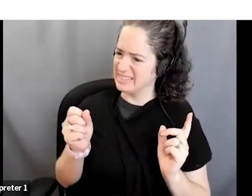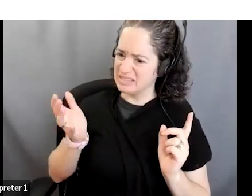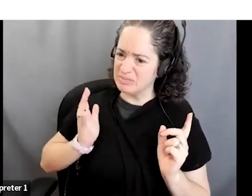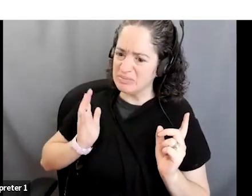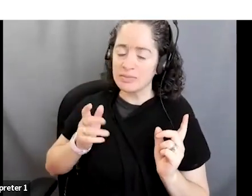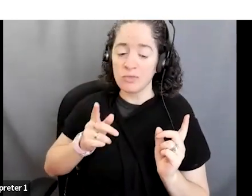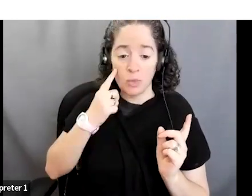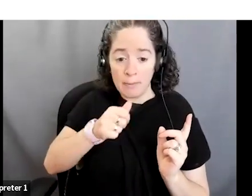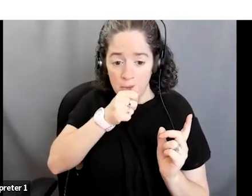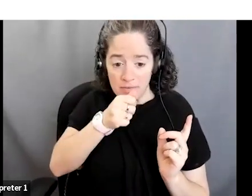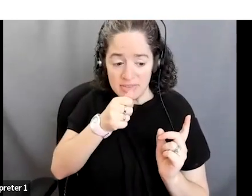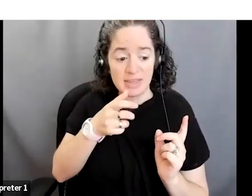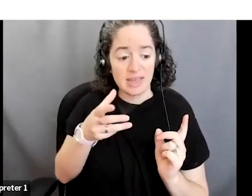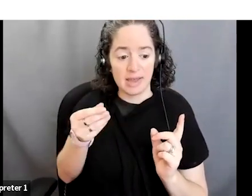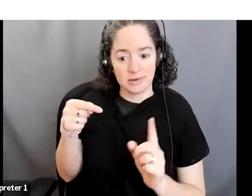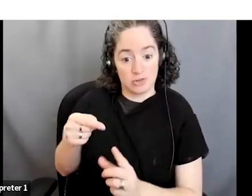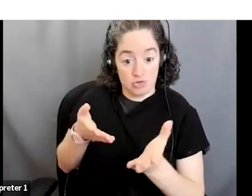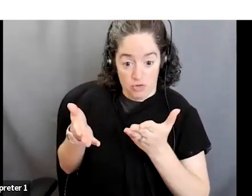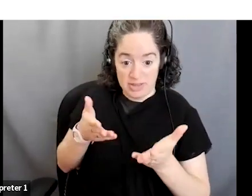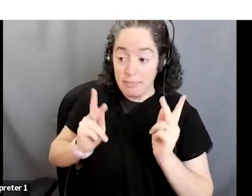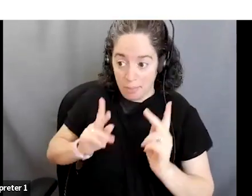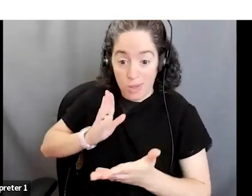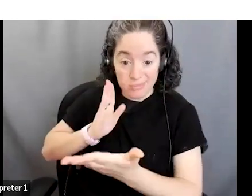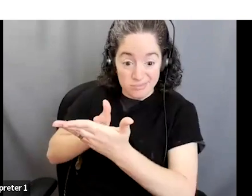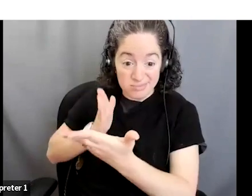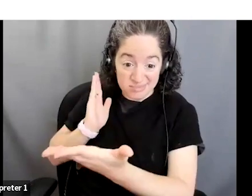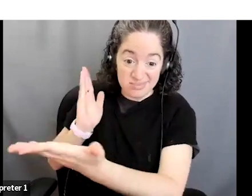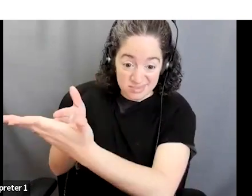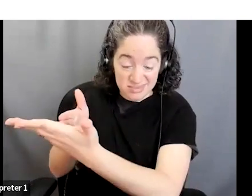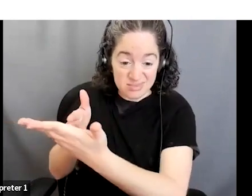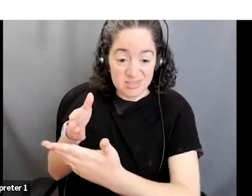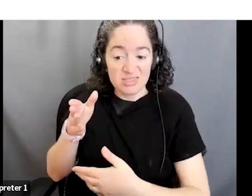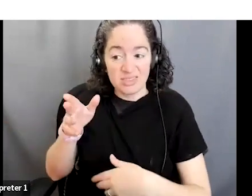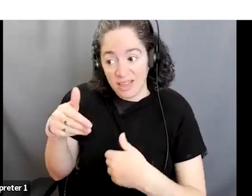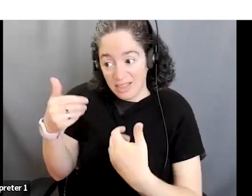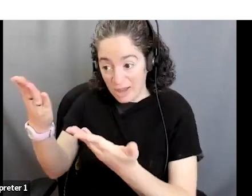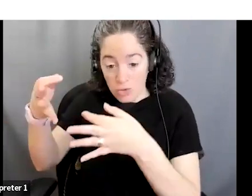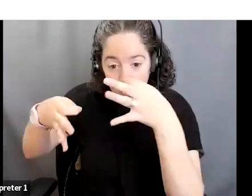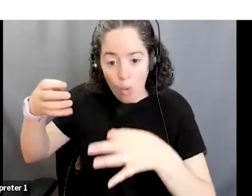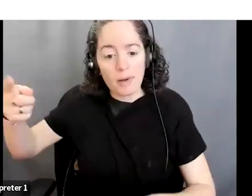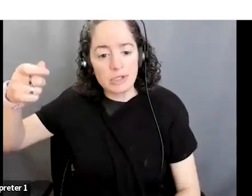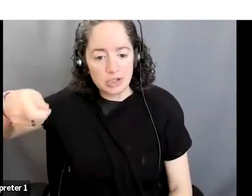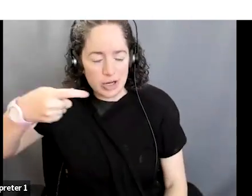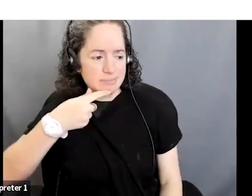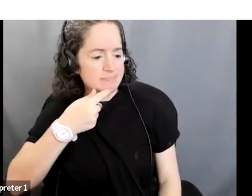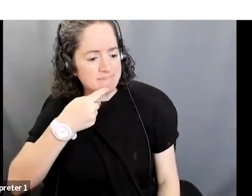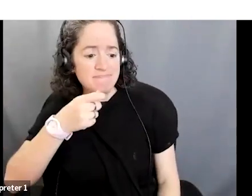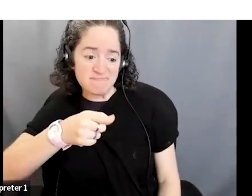in terms of service and judges have ruled that if the privacy policy or the terms of service